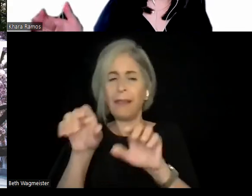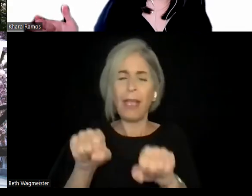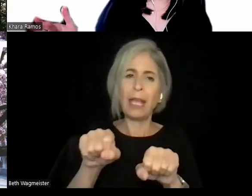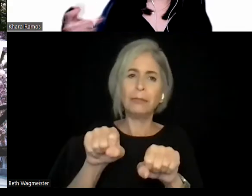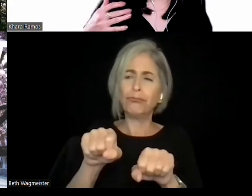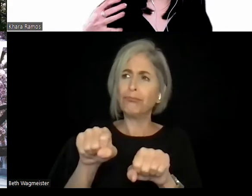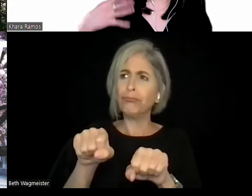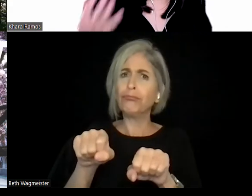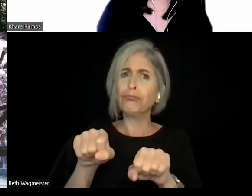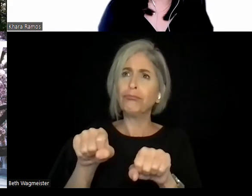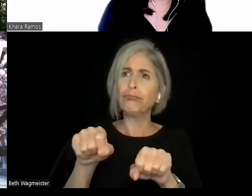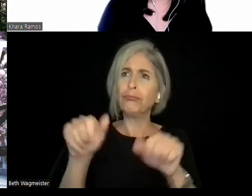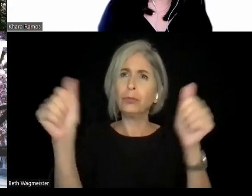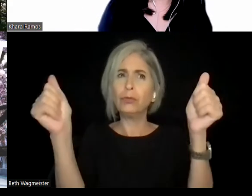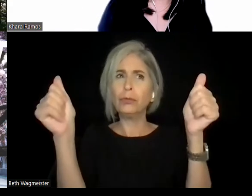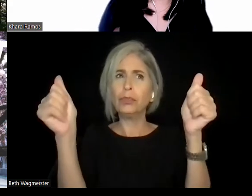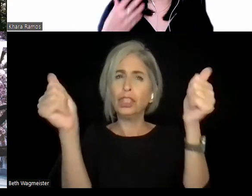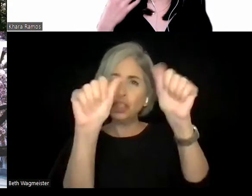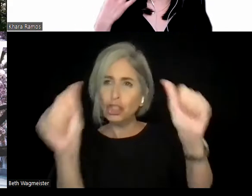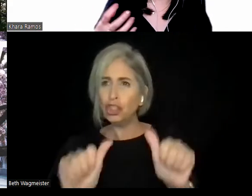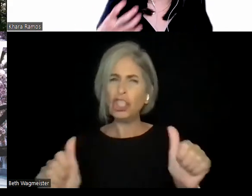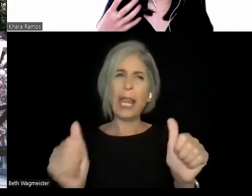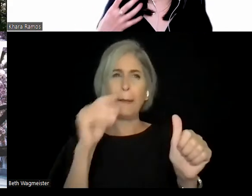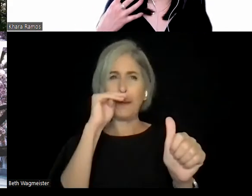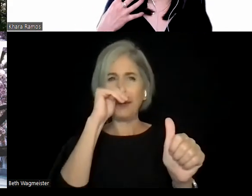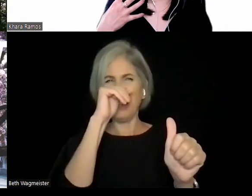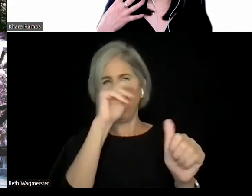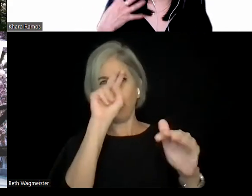, they're really in a